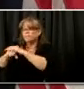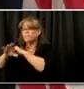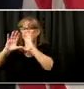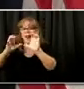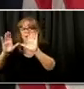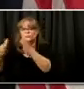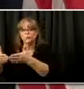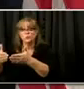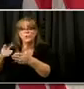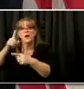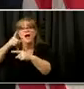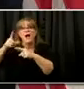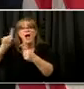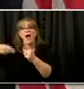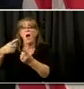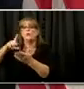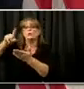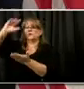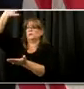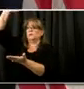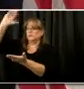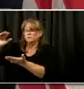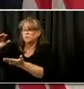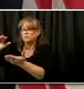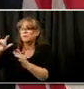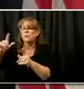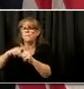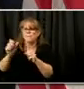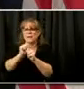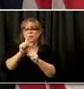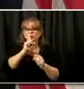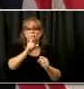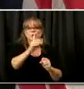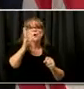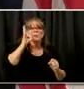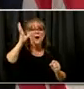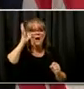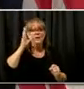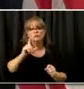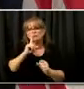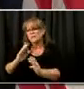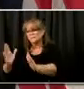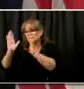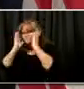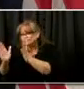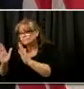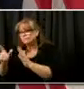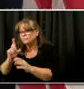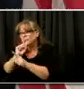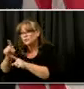yet and many are enrolled in line but not all and so we really worry about those lost kids that